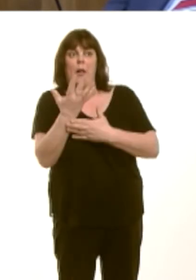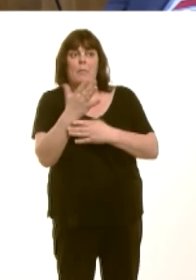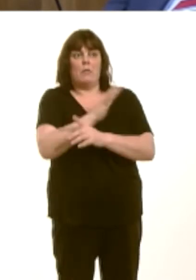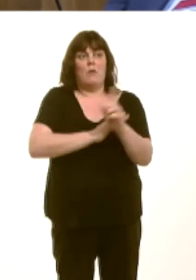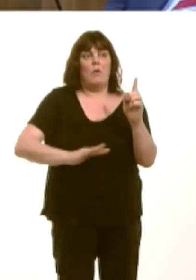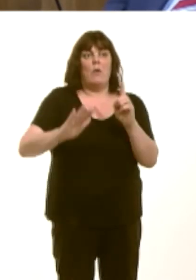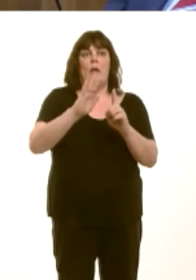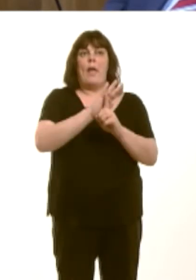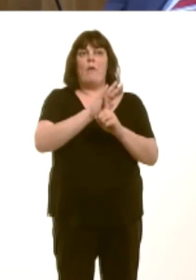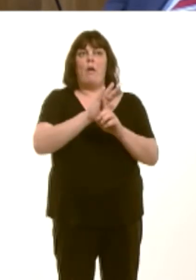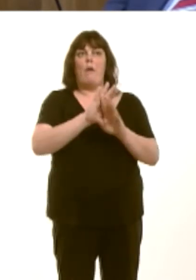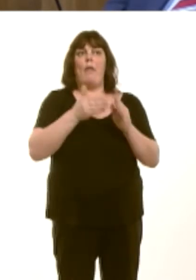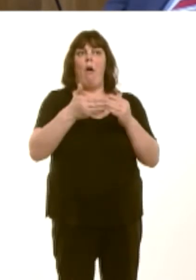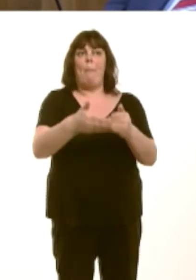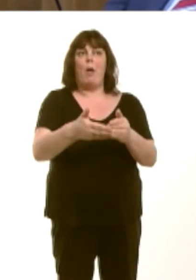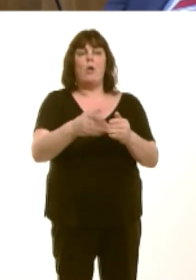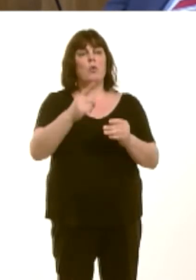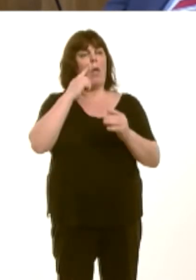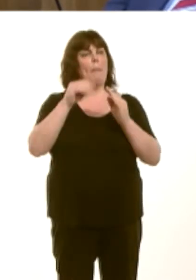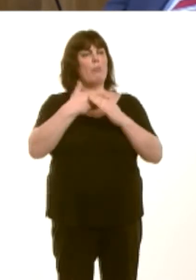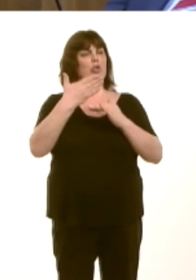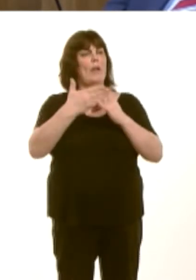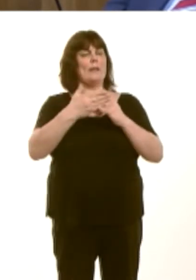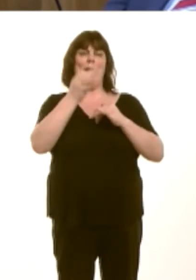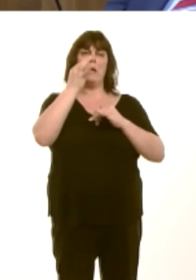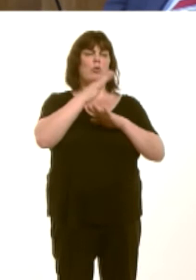So, I think Bridgend County Borough Council, far from being criticised, are to be commended